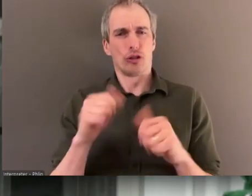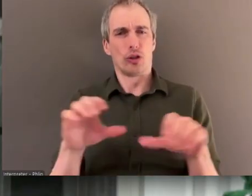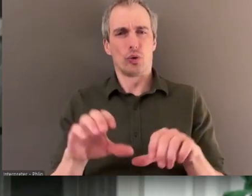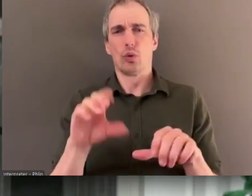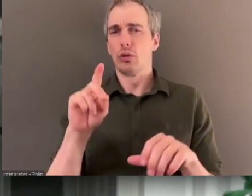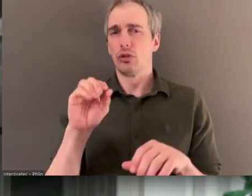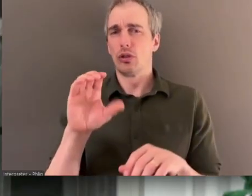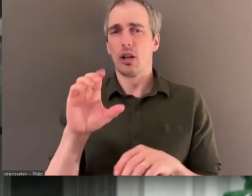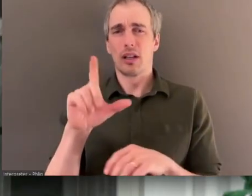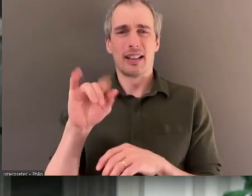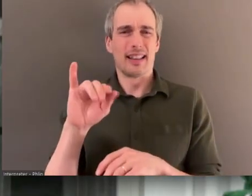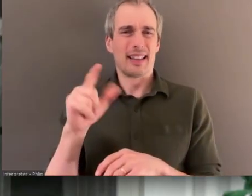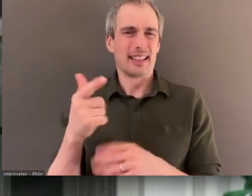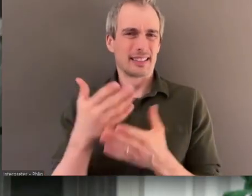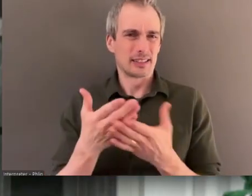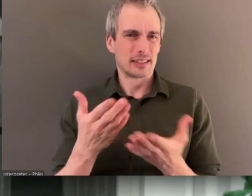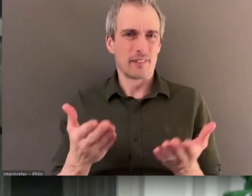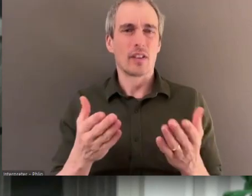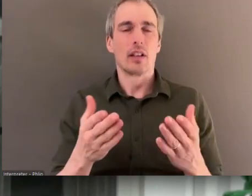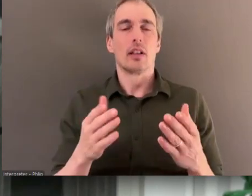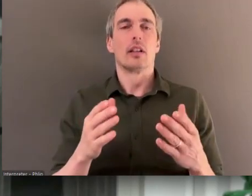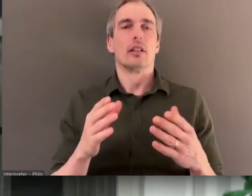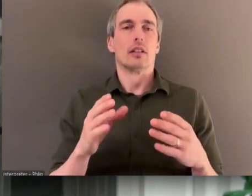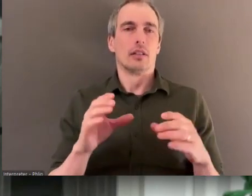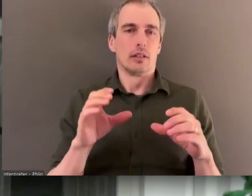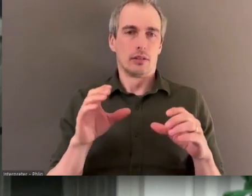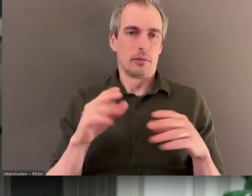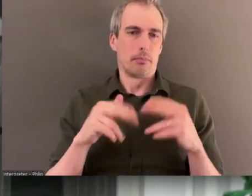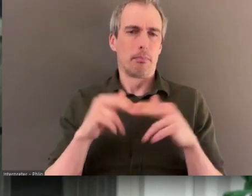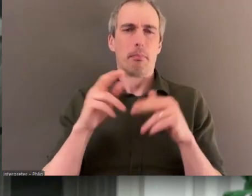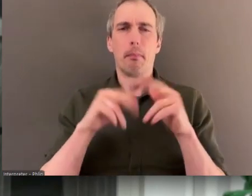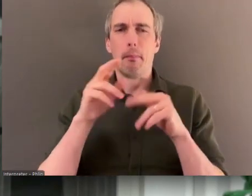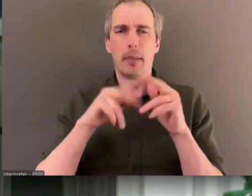The tool called iText to kind of look through the PDF and parse it.